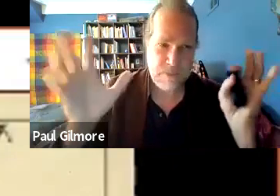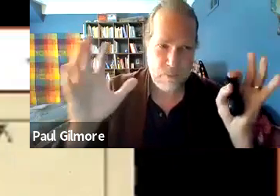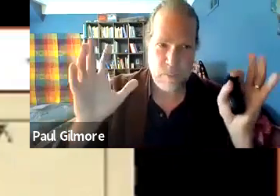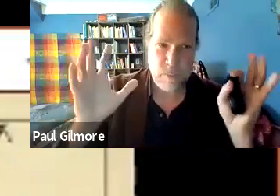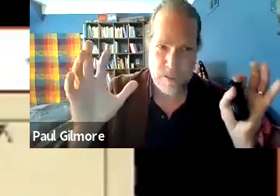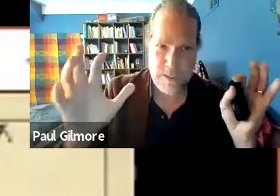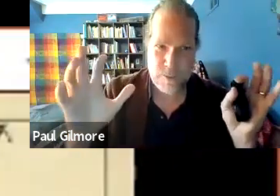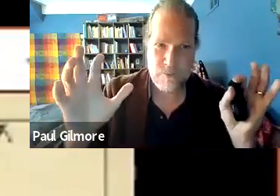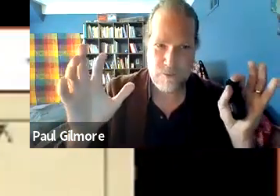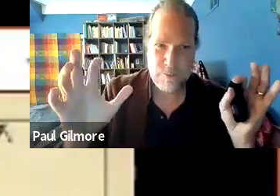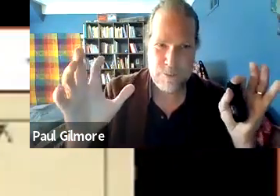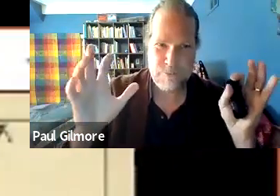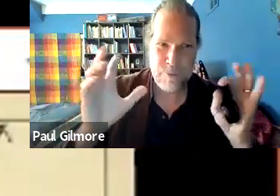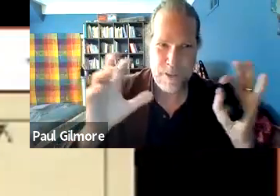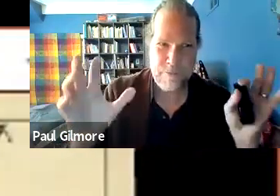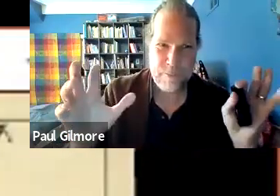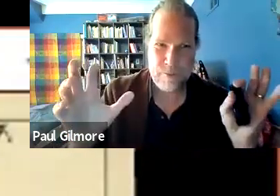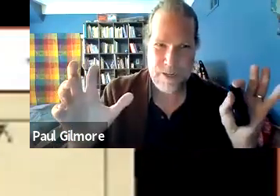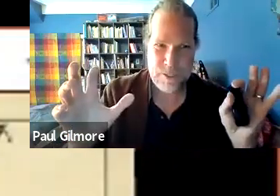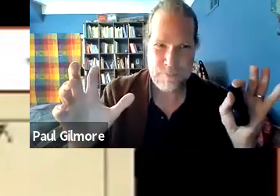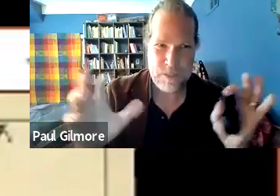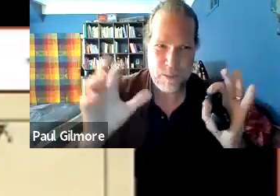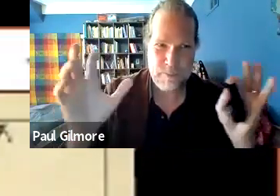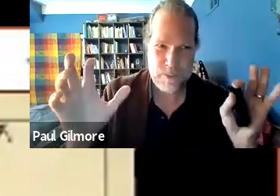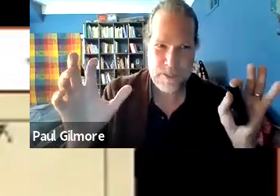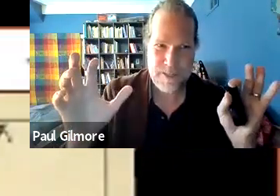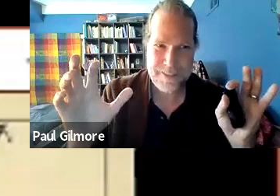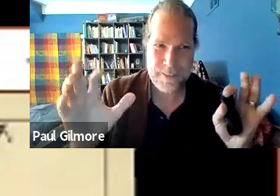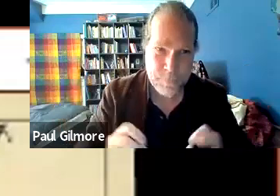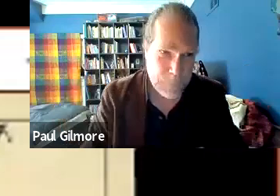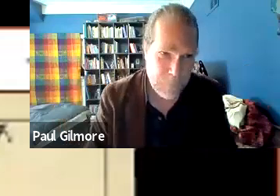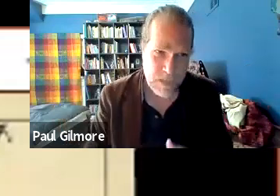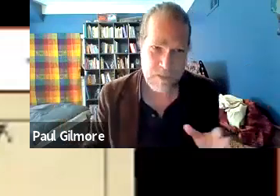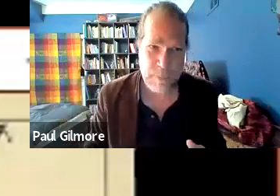that's view number one, and our two views of immigration, the split personality. Think